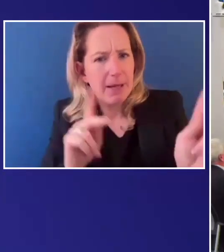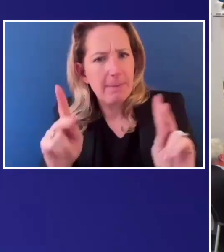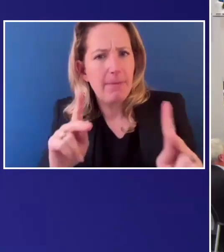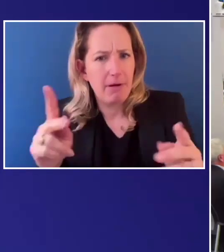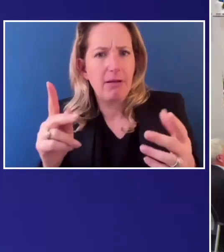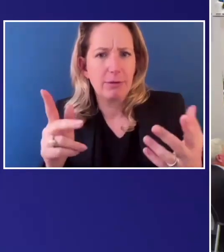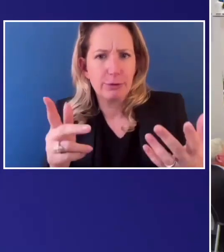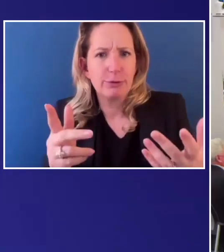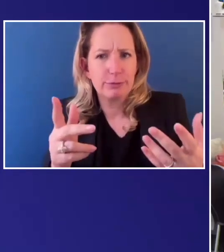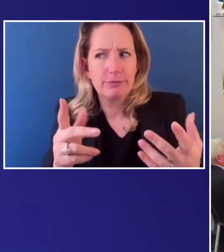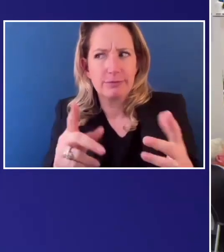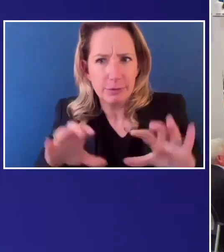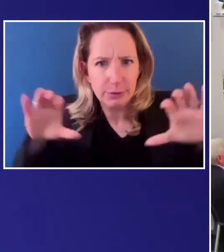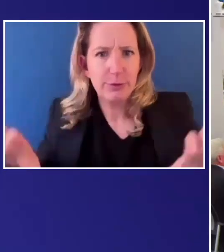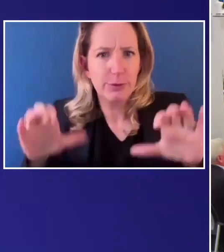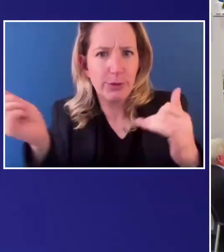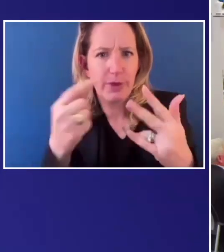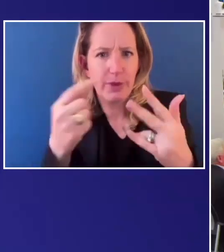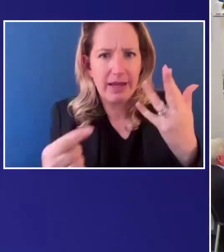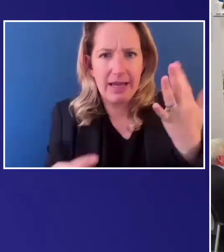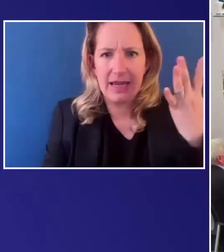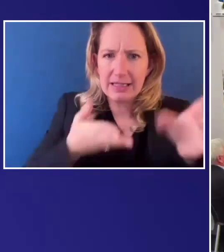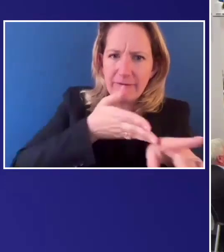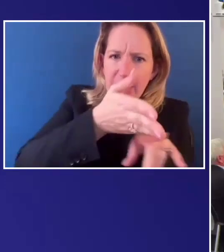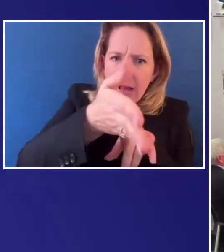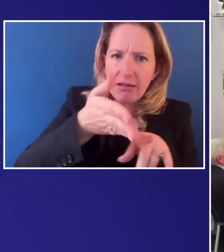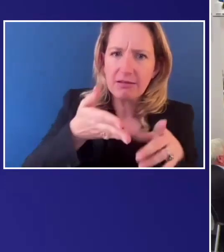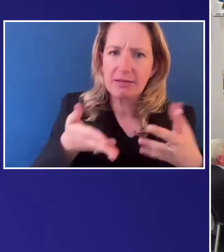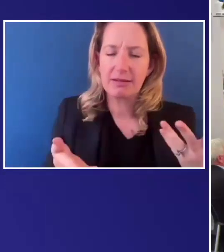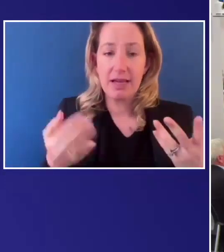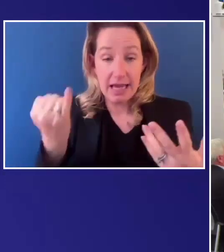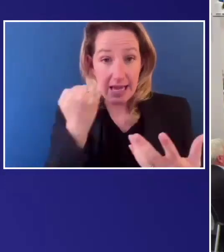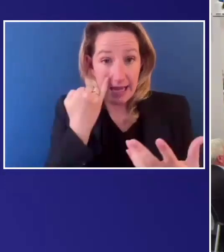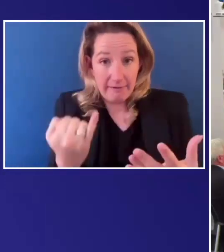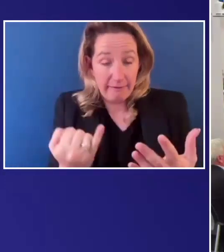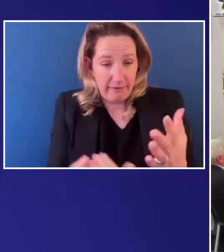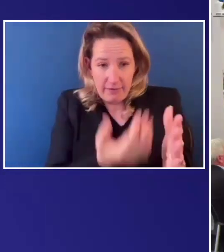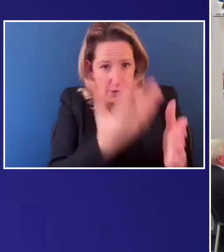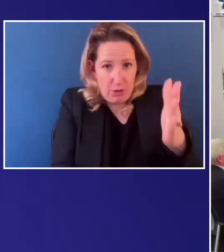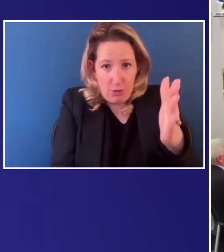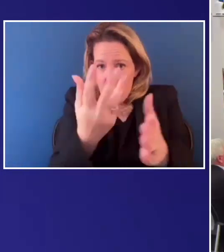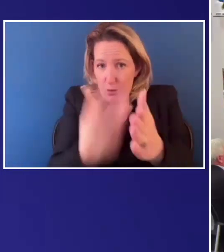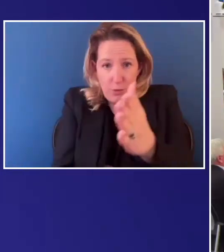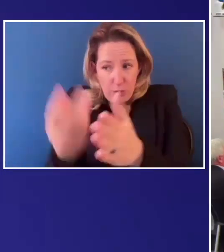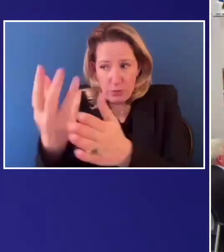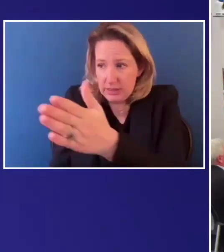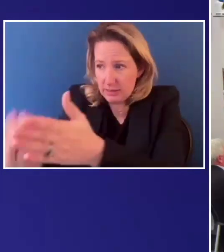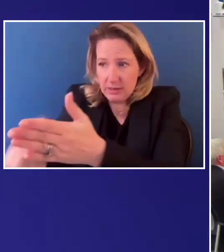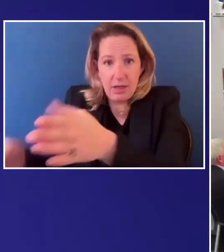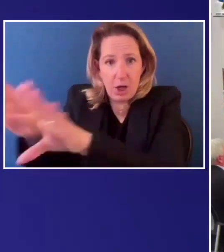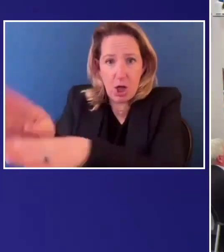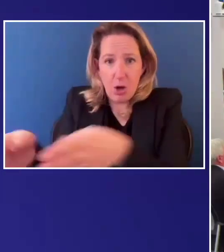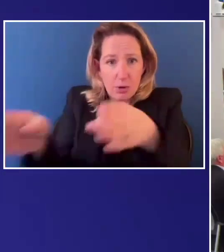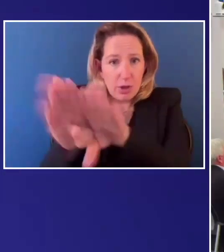And so losing these fields, it's, it's going to, it's going to hurt our states quite a bit.